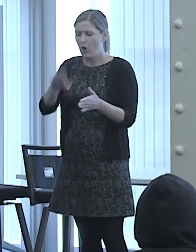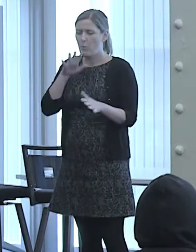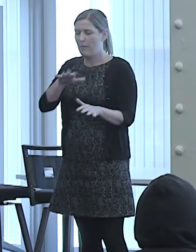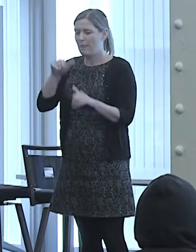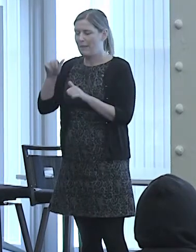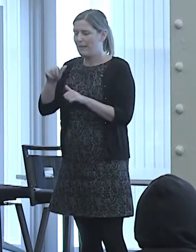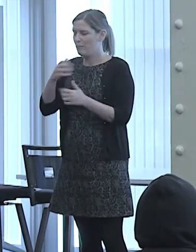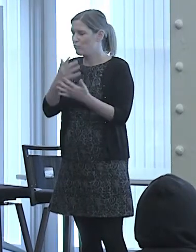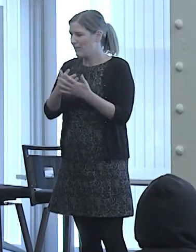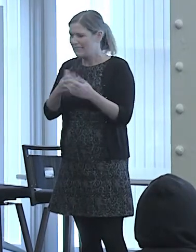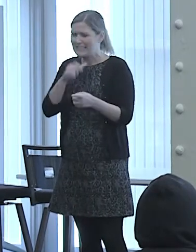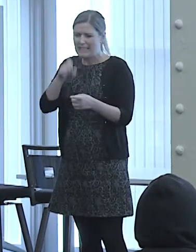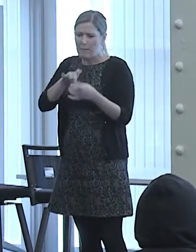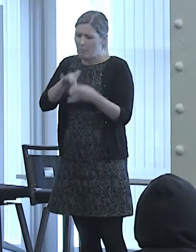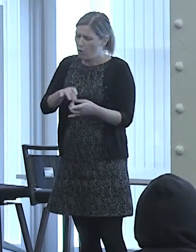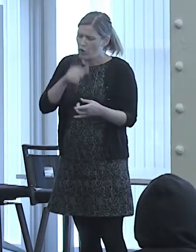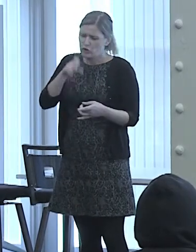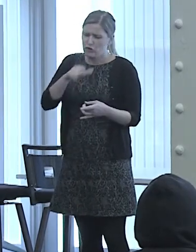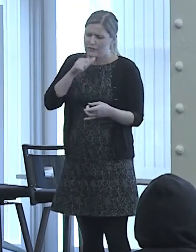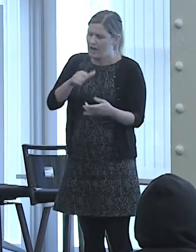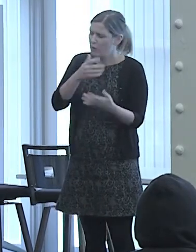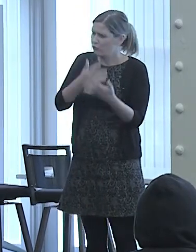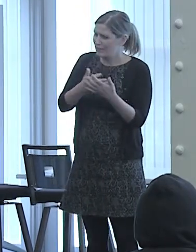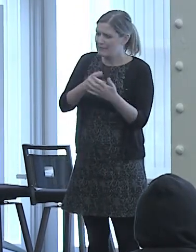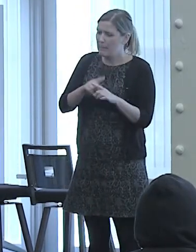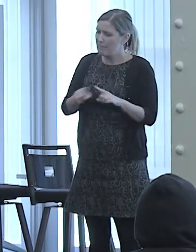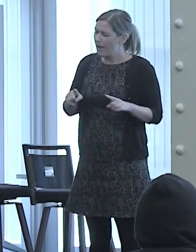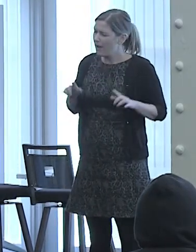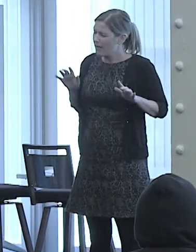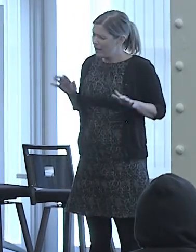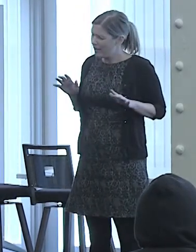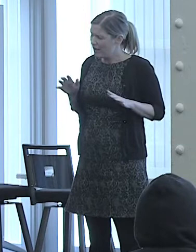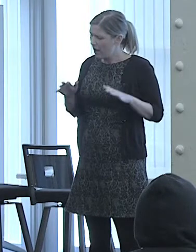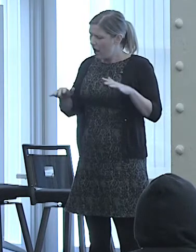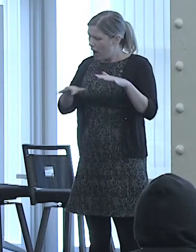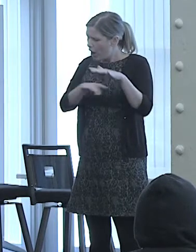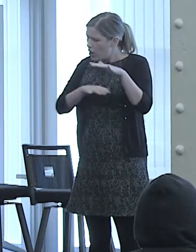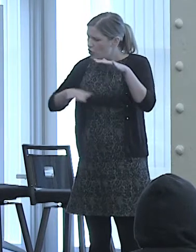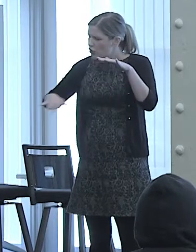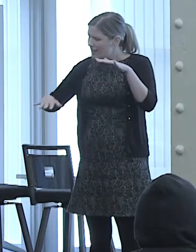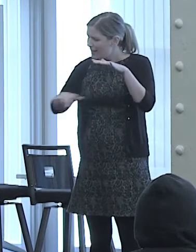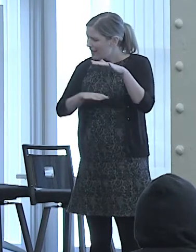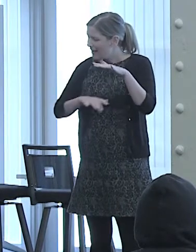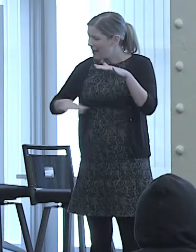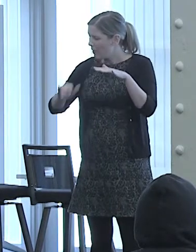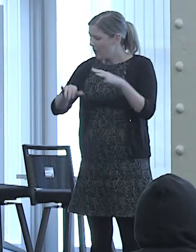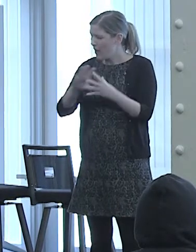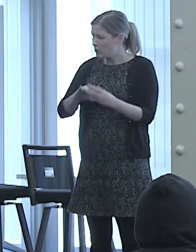he never belonged in prison anyway. But the insidious argument underlying his entire time in the carceral system,